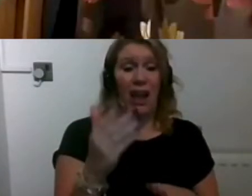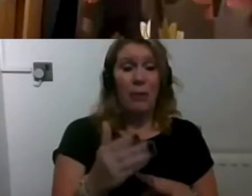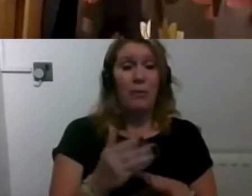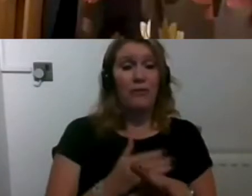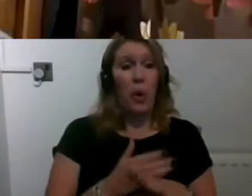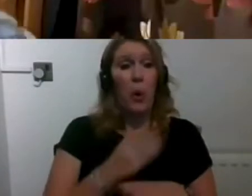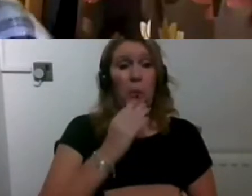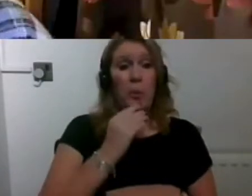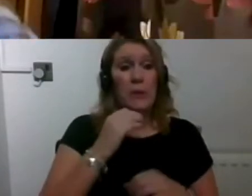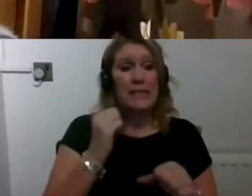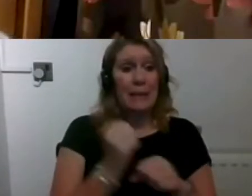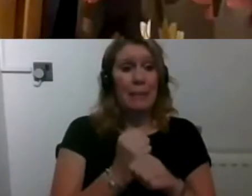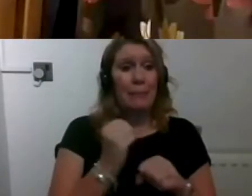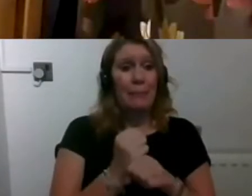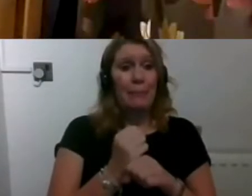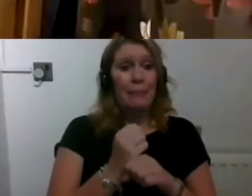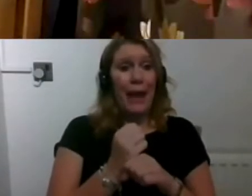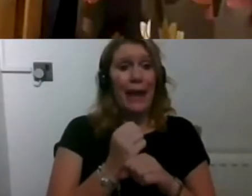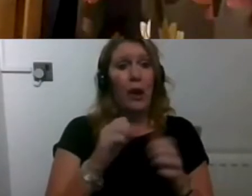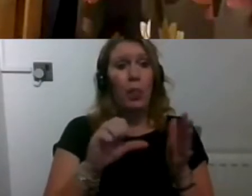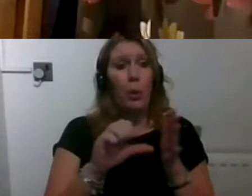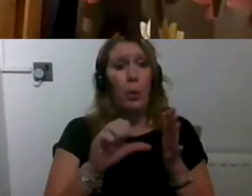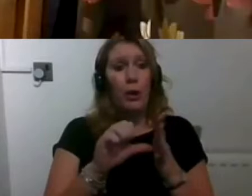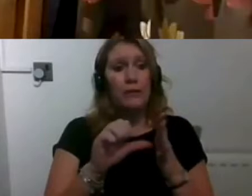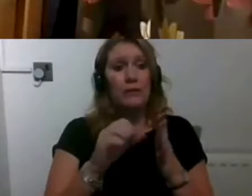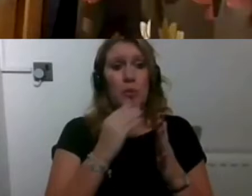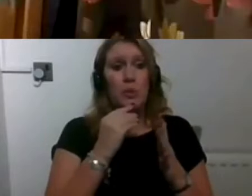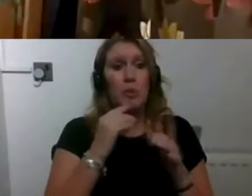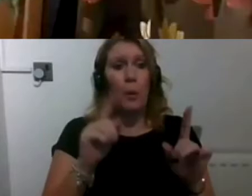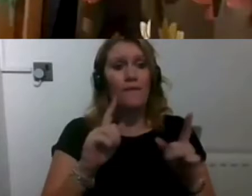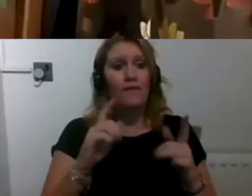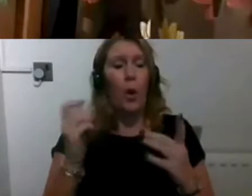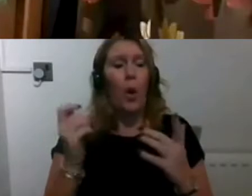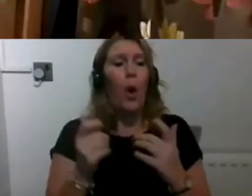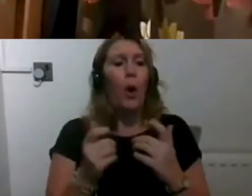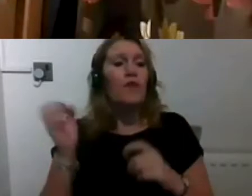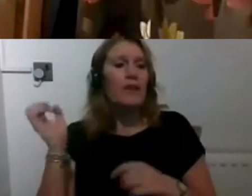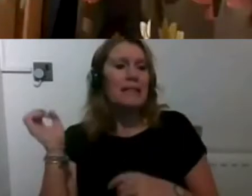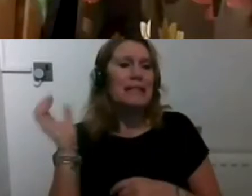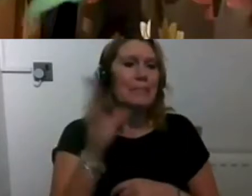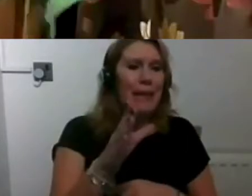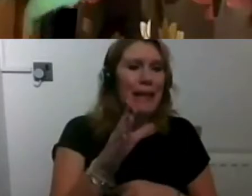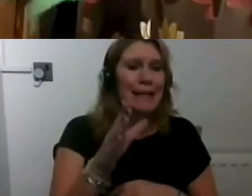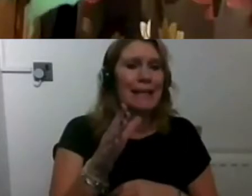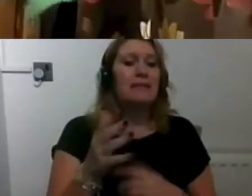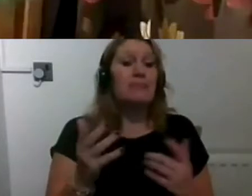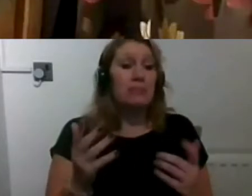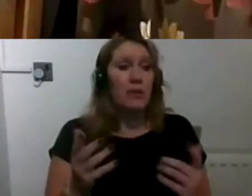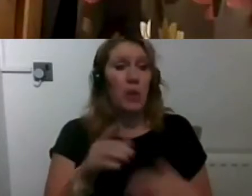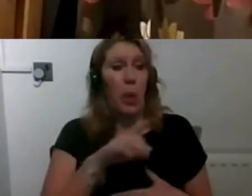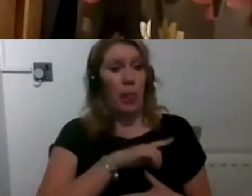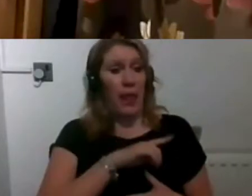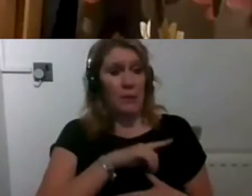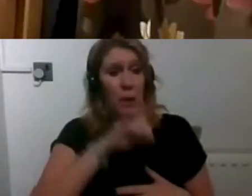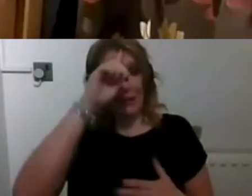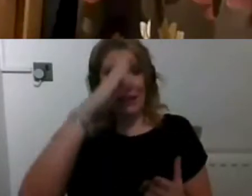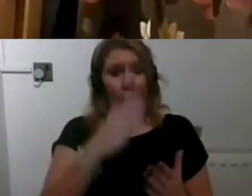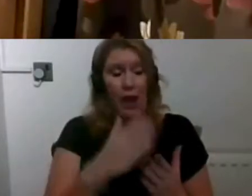also a very good wood to burn because it burns true. I thought I would write a